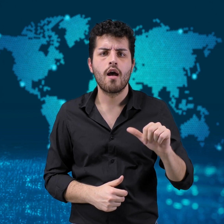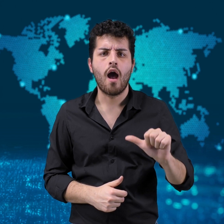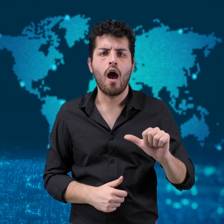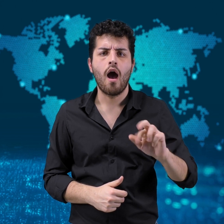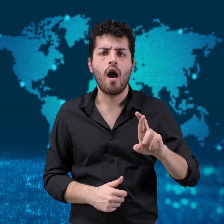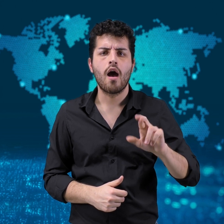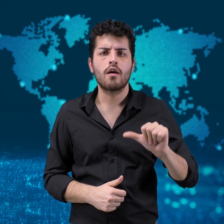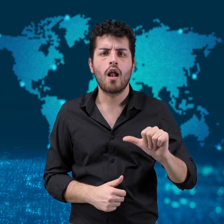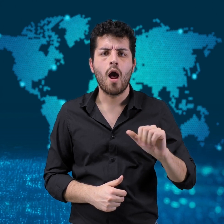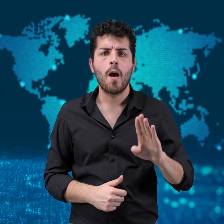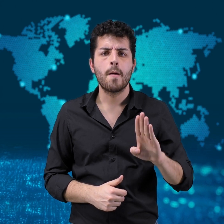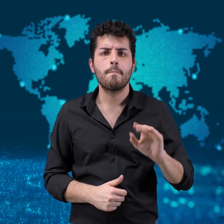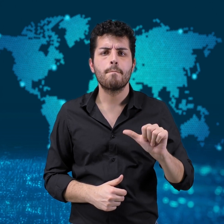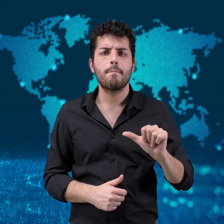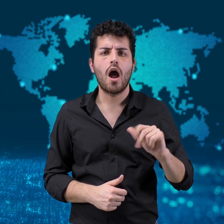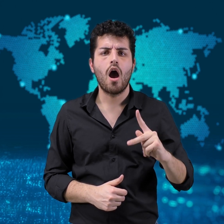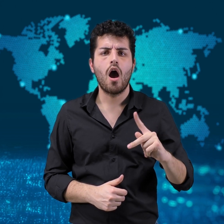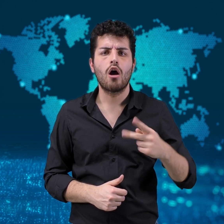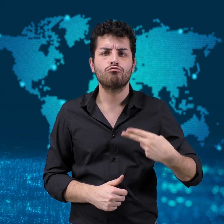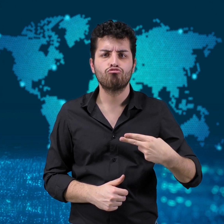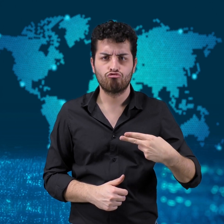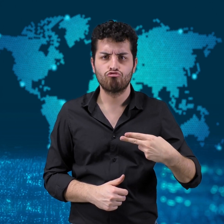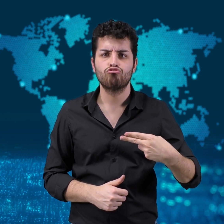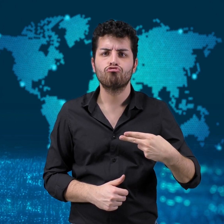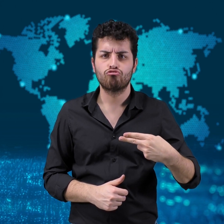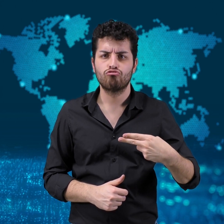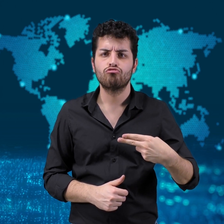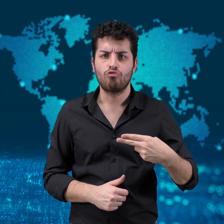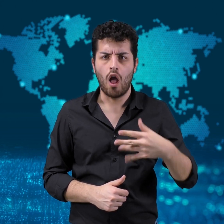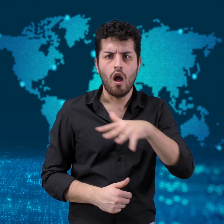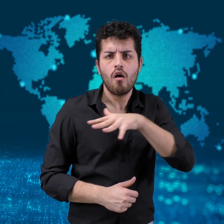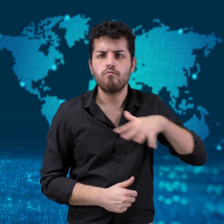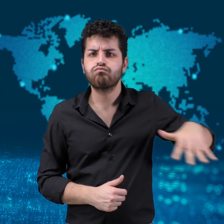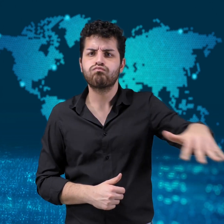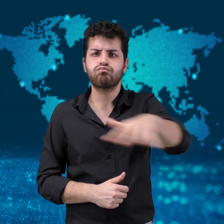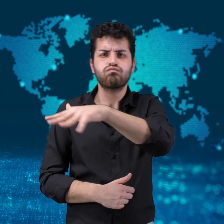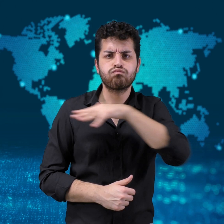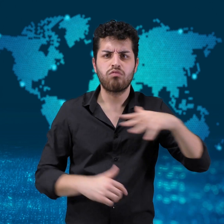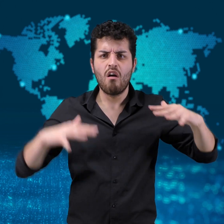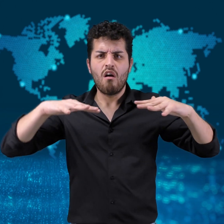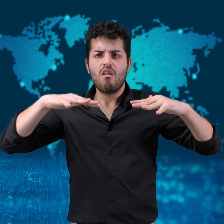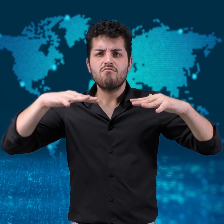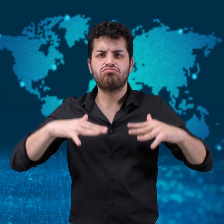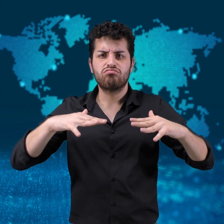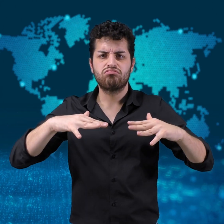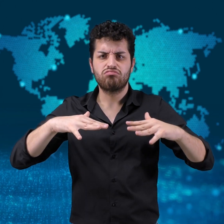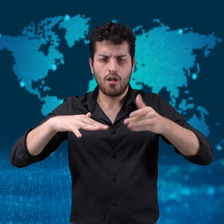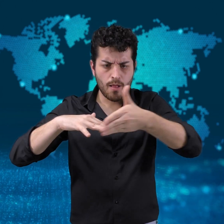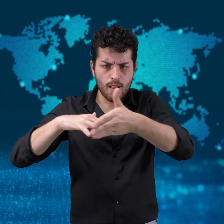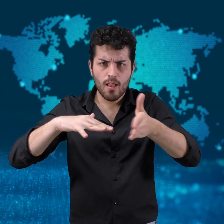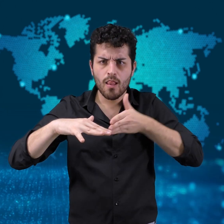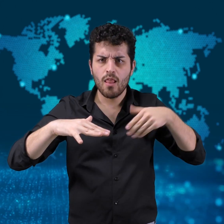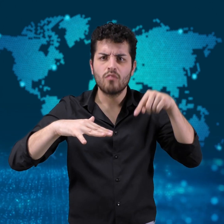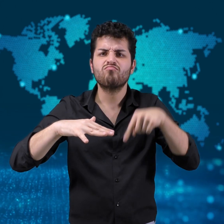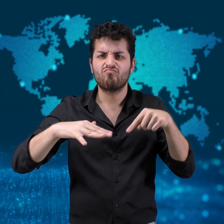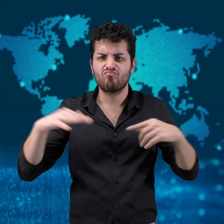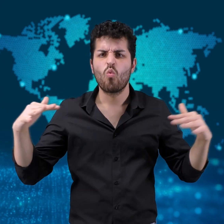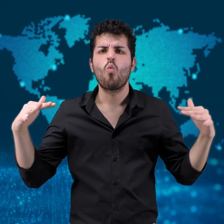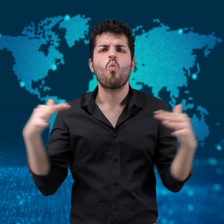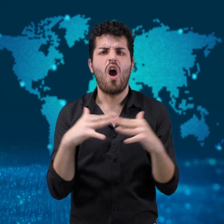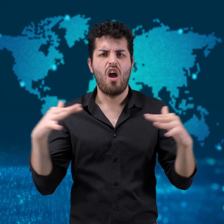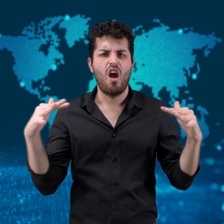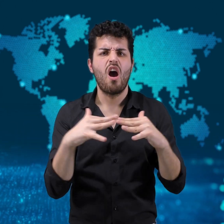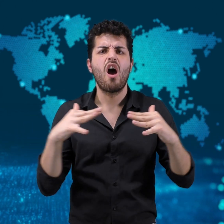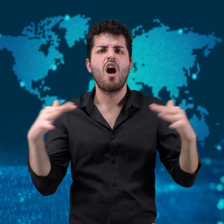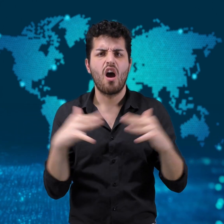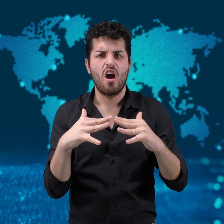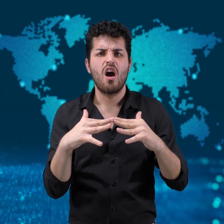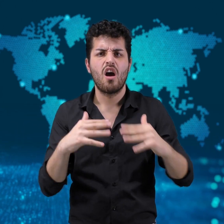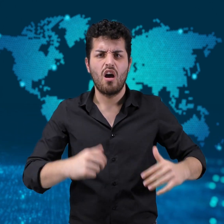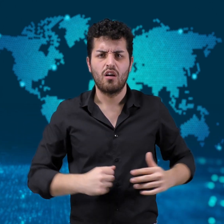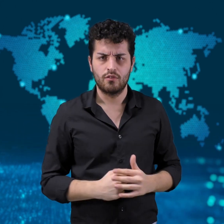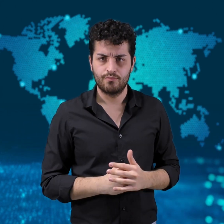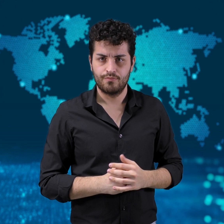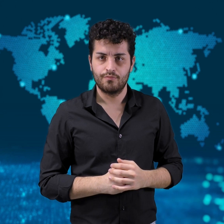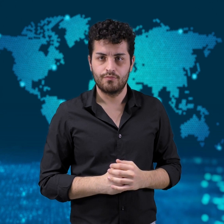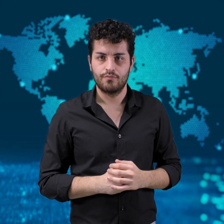Russia recently helped broker a peace deal between the two groups,